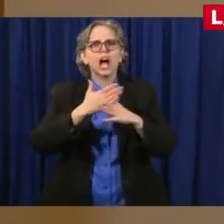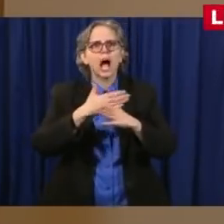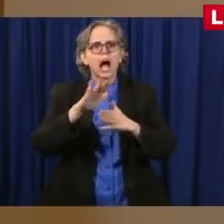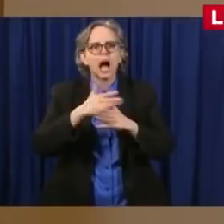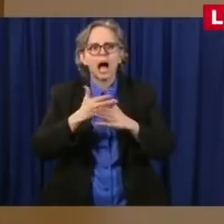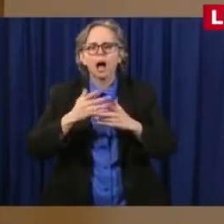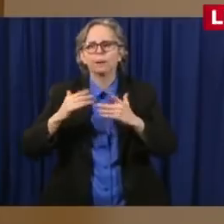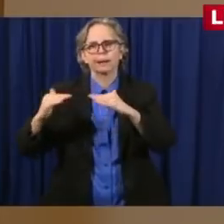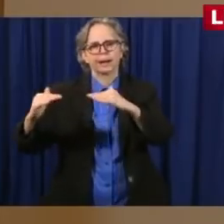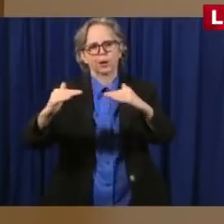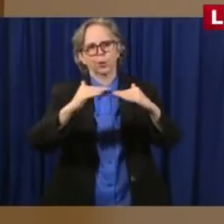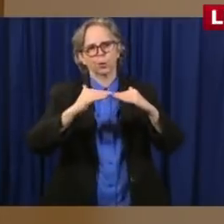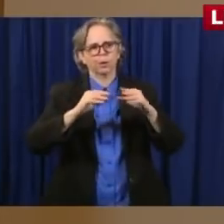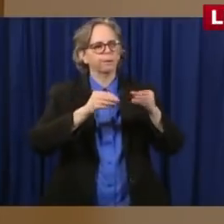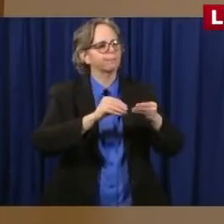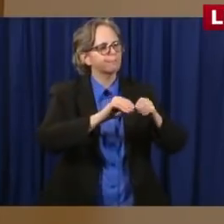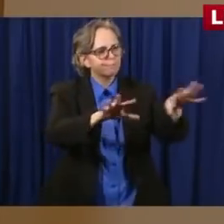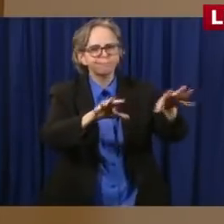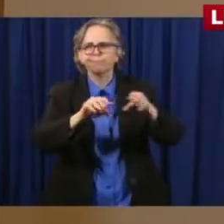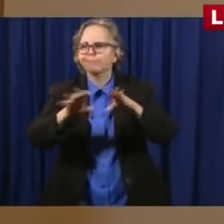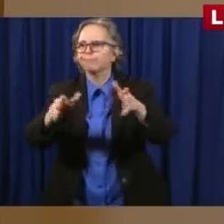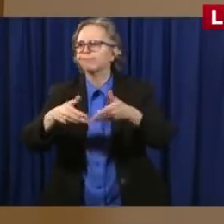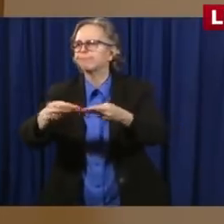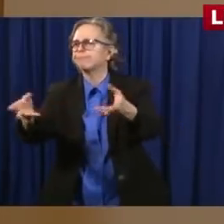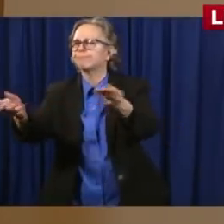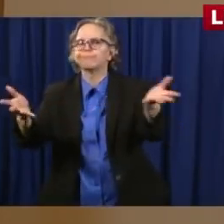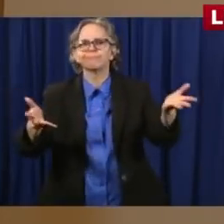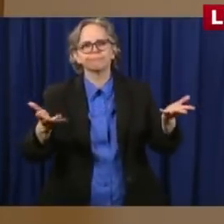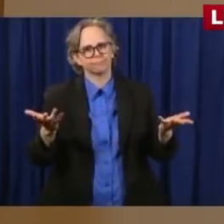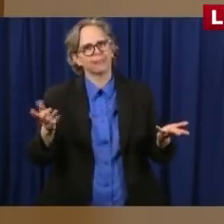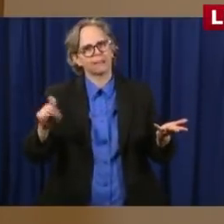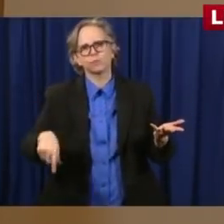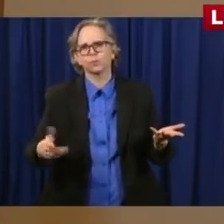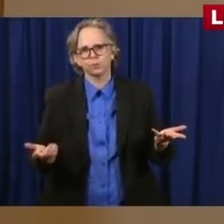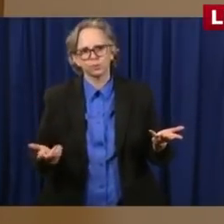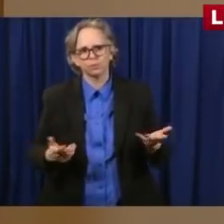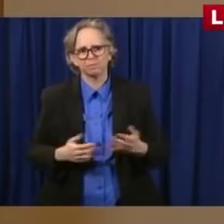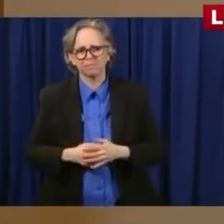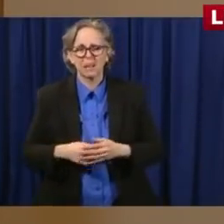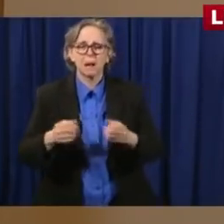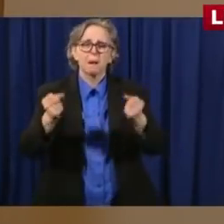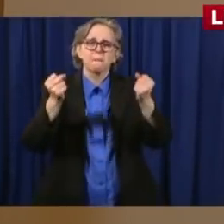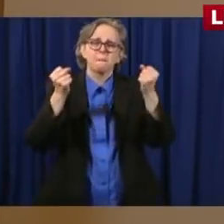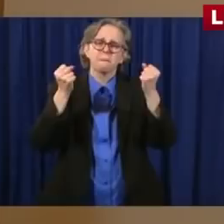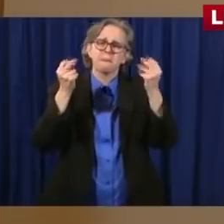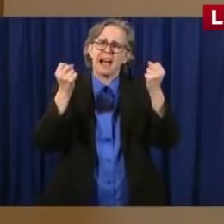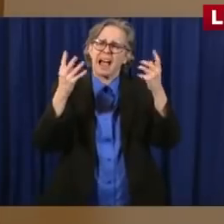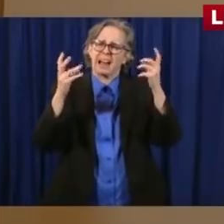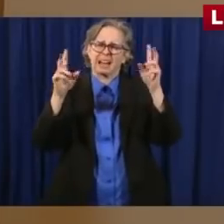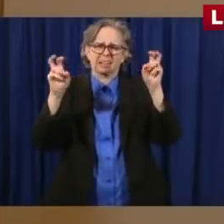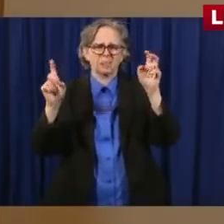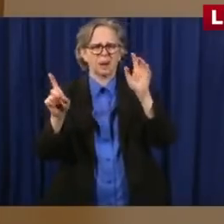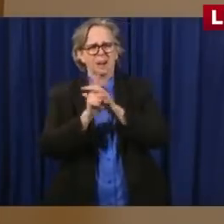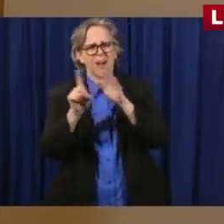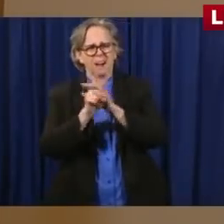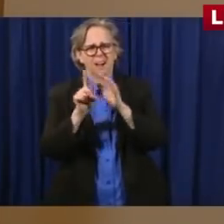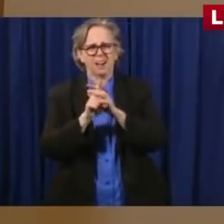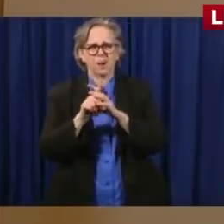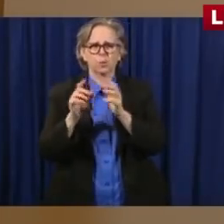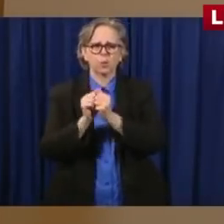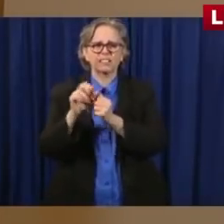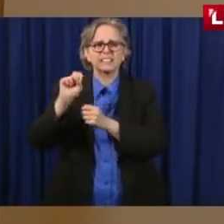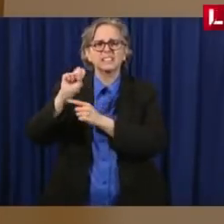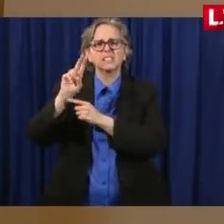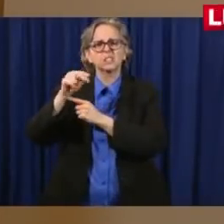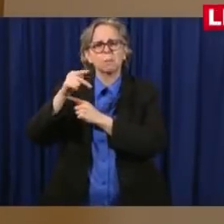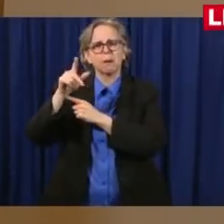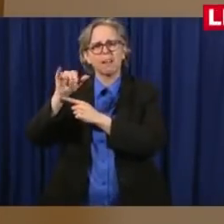THEY ARE ALLOTTING THE TESTS THEY DO HAVE AS EQUITABLY AS THEY CAME ACROSS THE STATES.